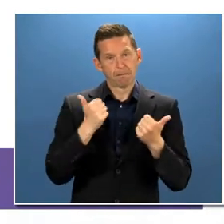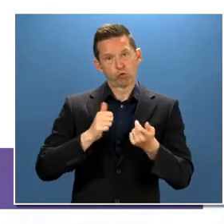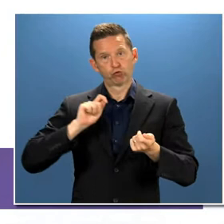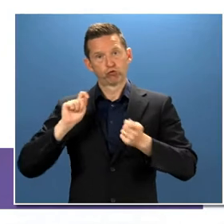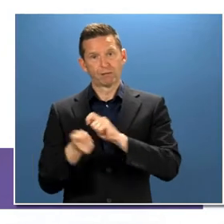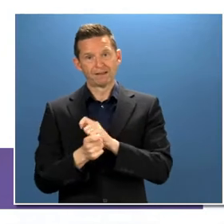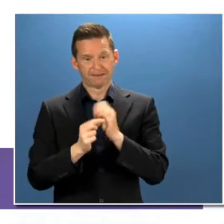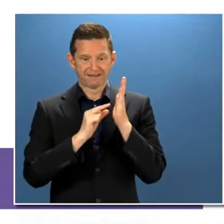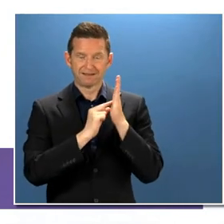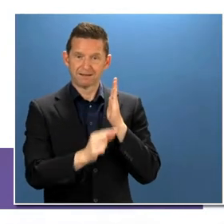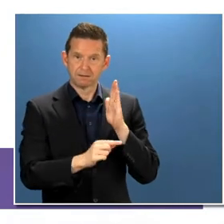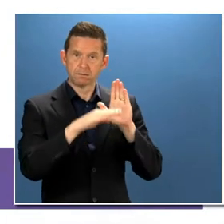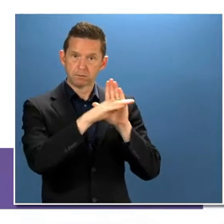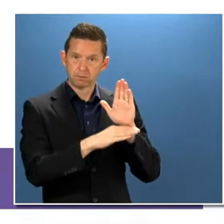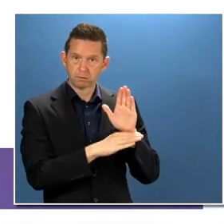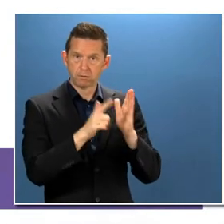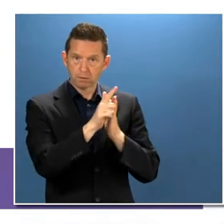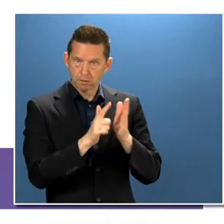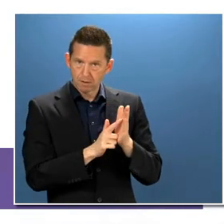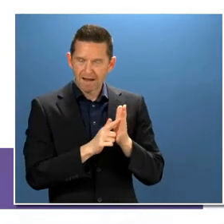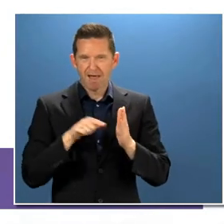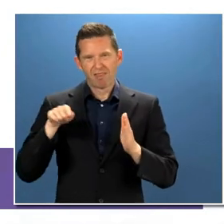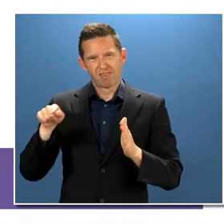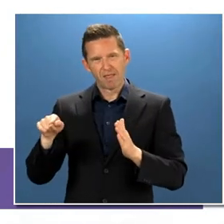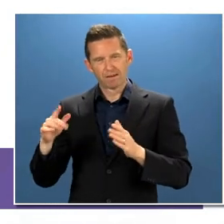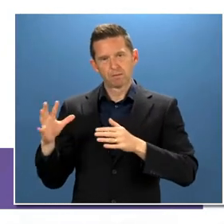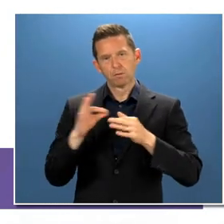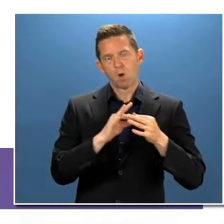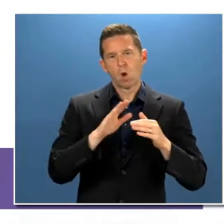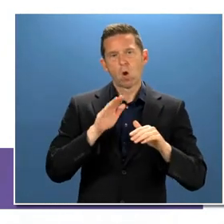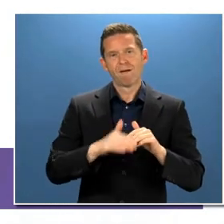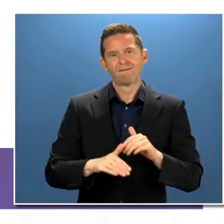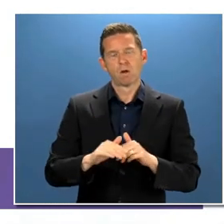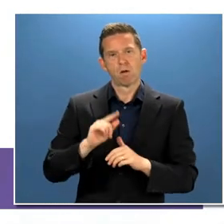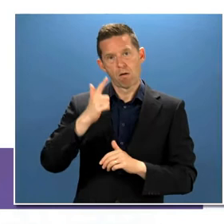definition which refers back to the notion or the concept of unjustifiable